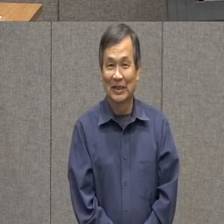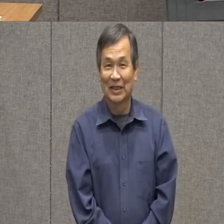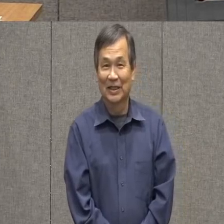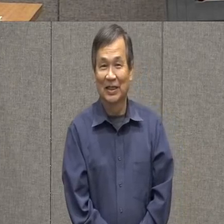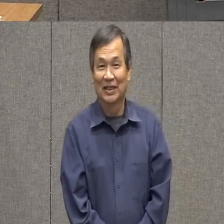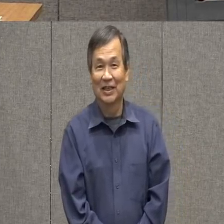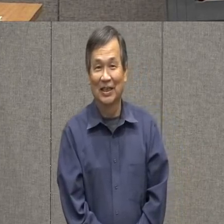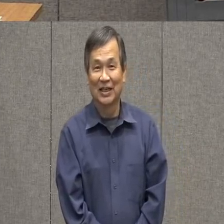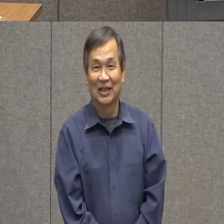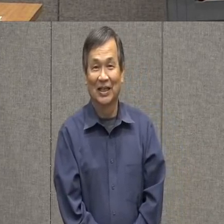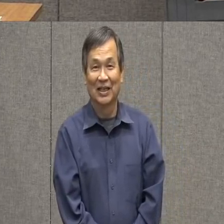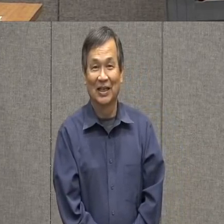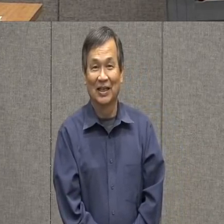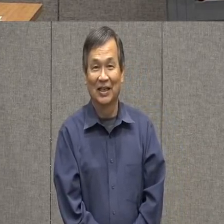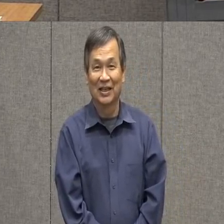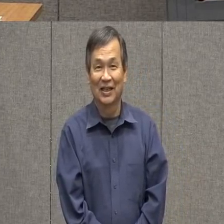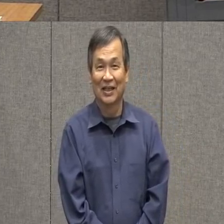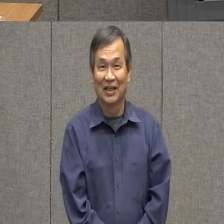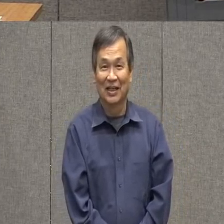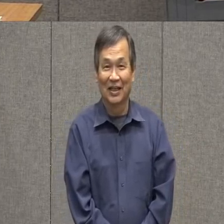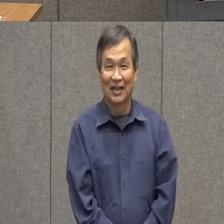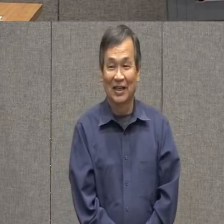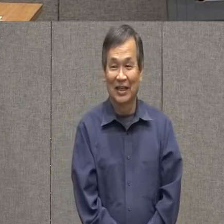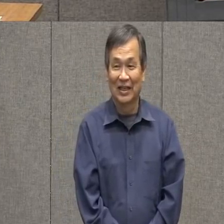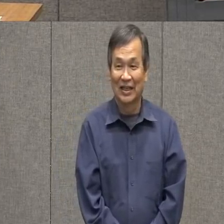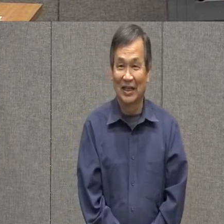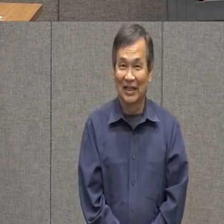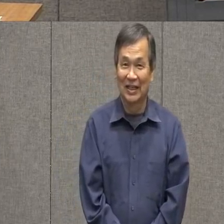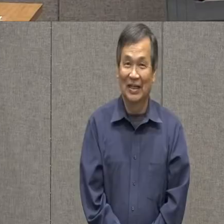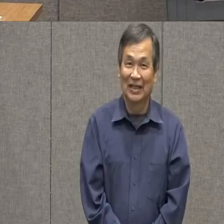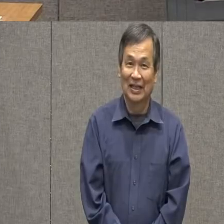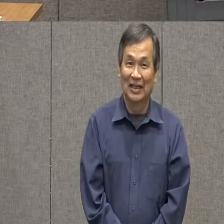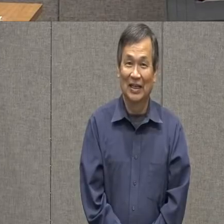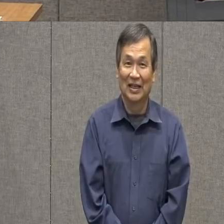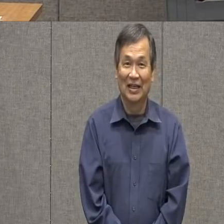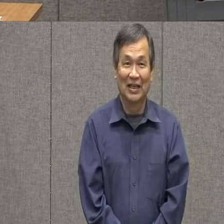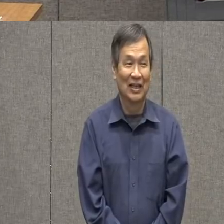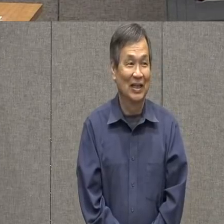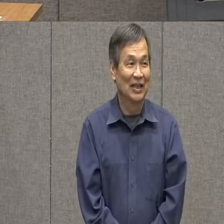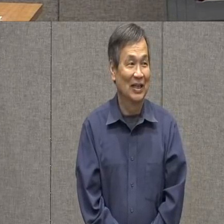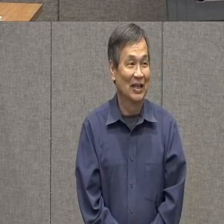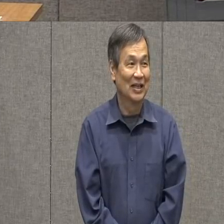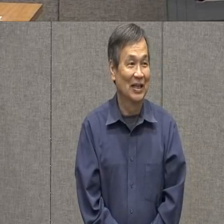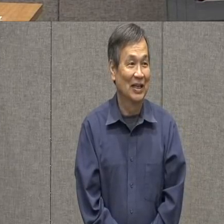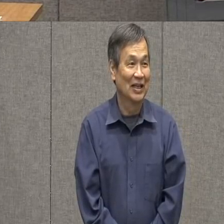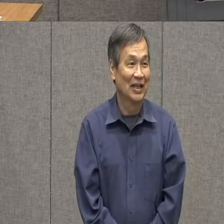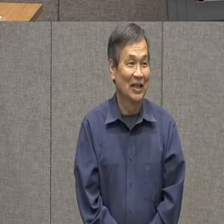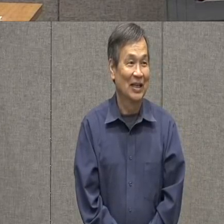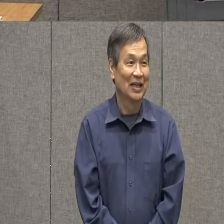You got this. Okay. Here I go. Her head is tilted a little bit, so I'm gonna tilt it a little bit.